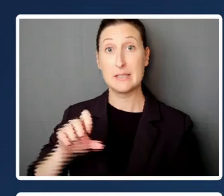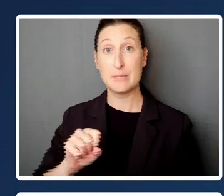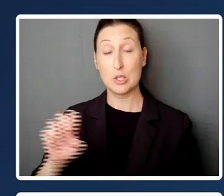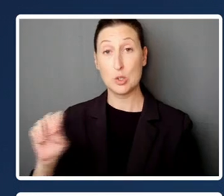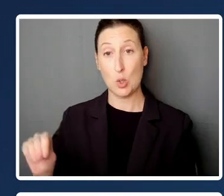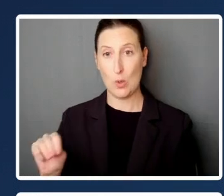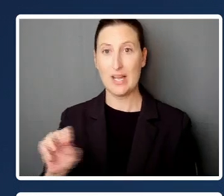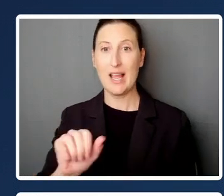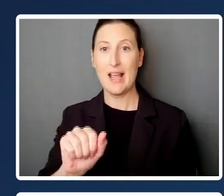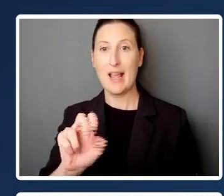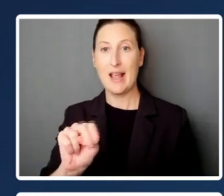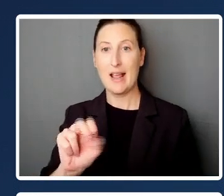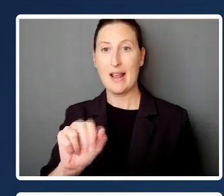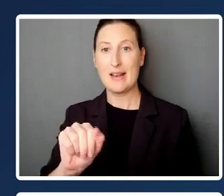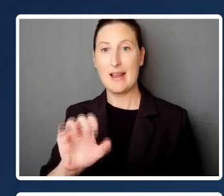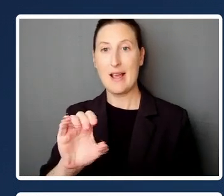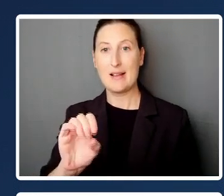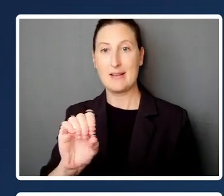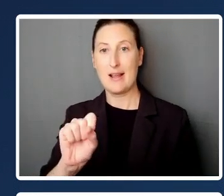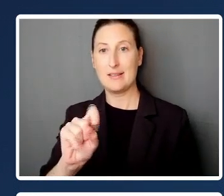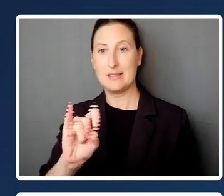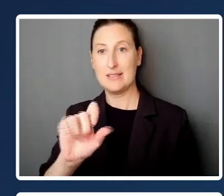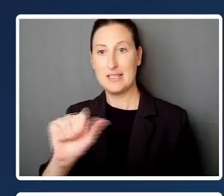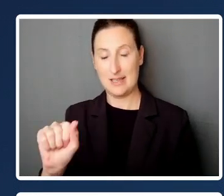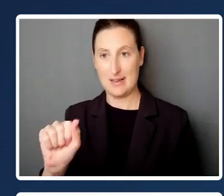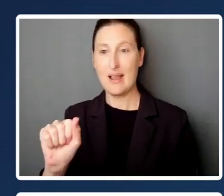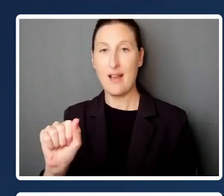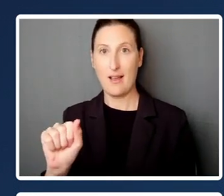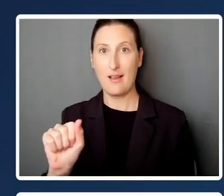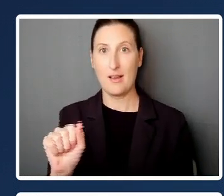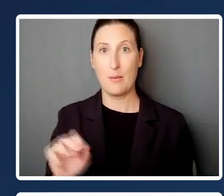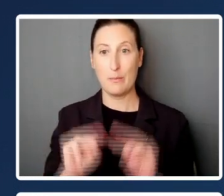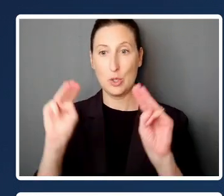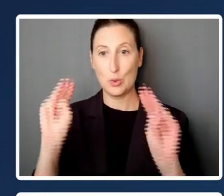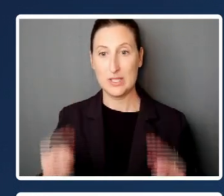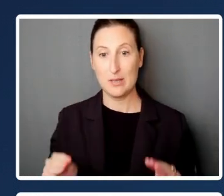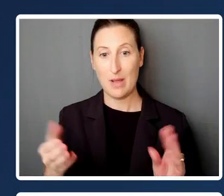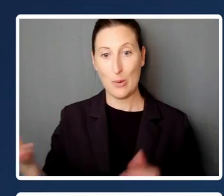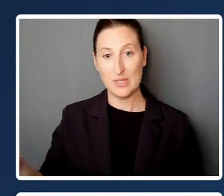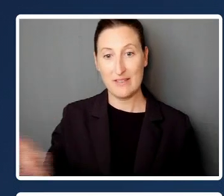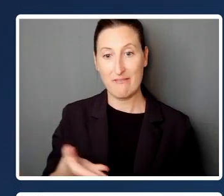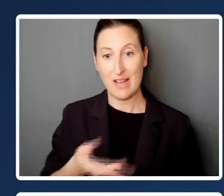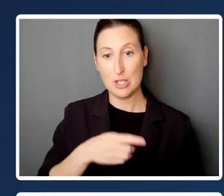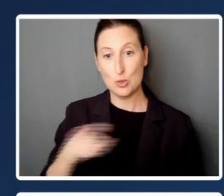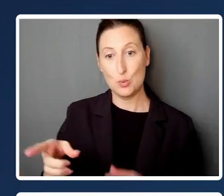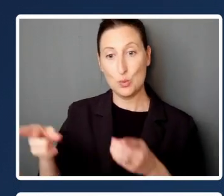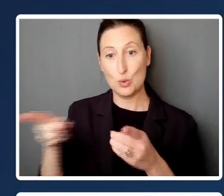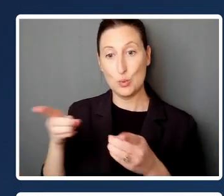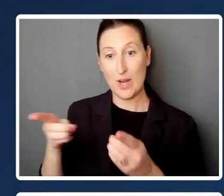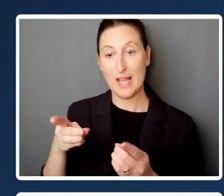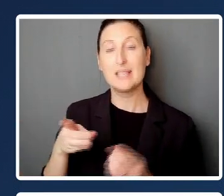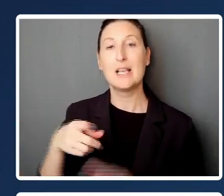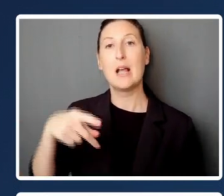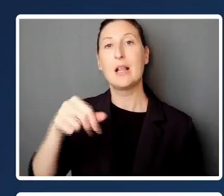I was invited to direct the Anacostia Park Oral History Project. This program ran from